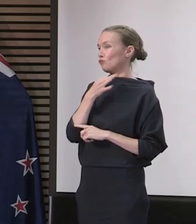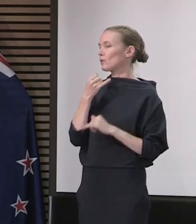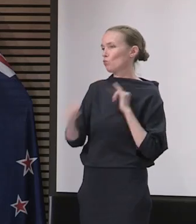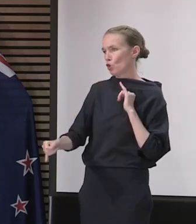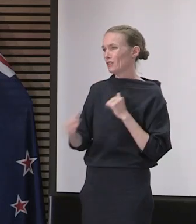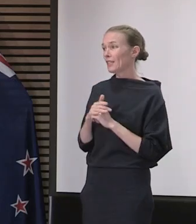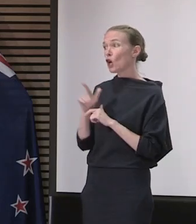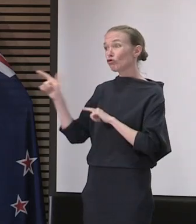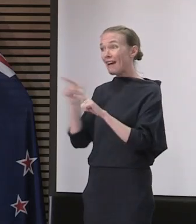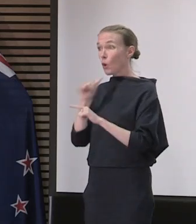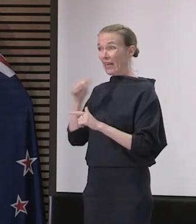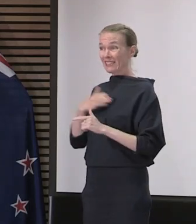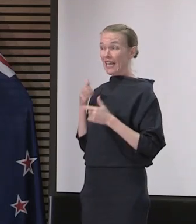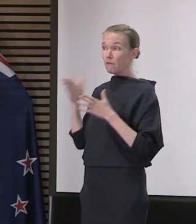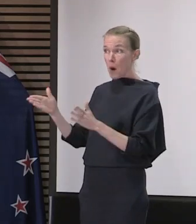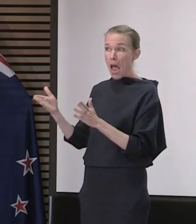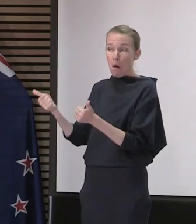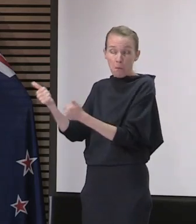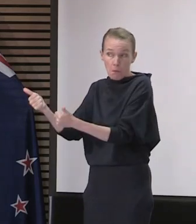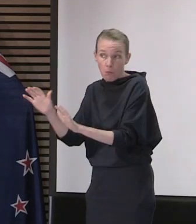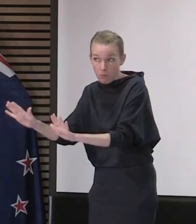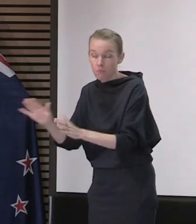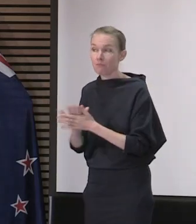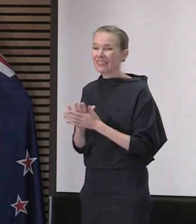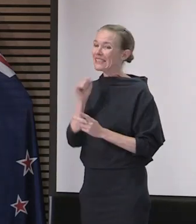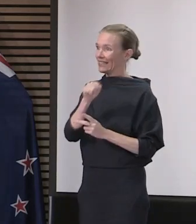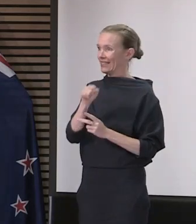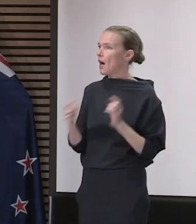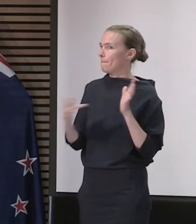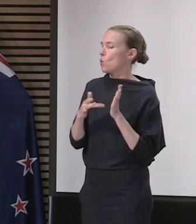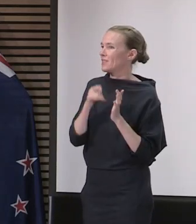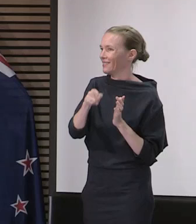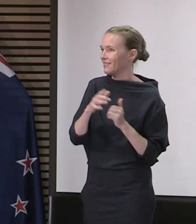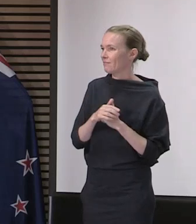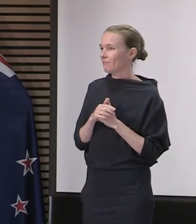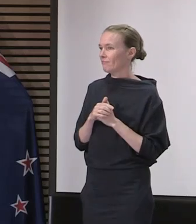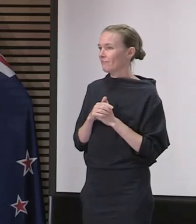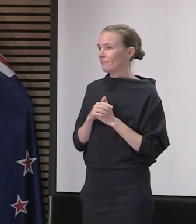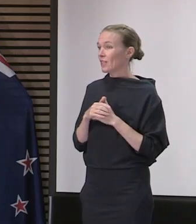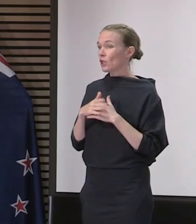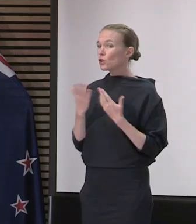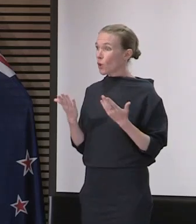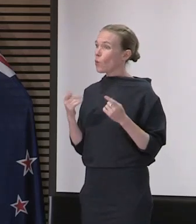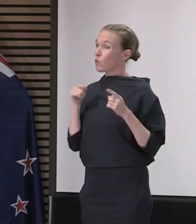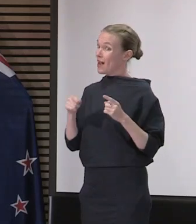we will need to maintain around particular physical distancing, hygiene and not